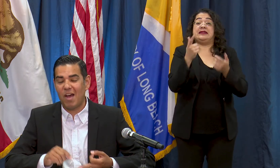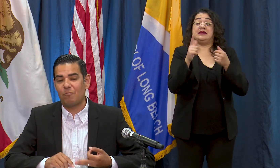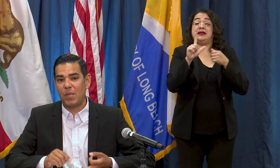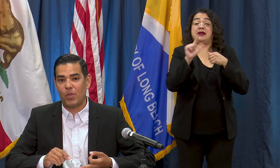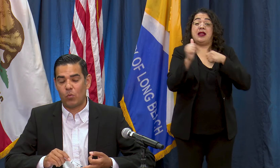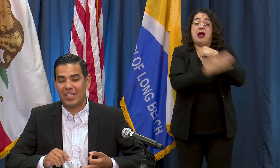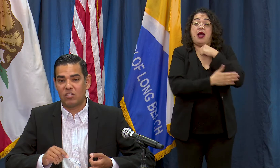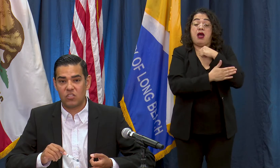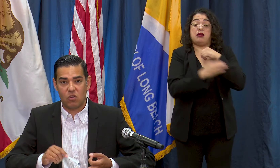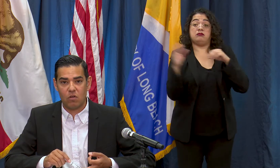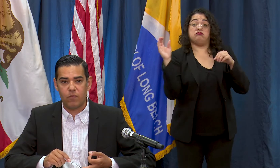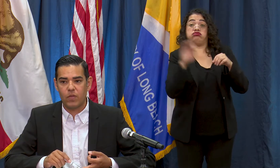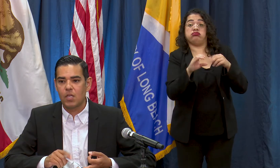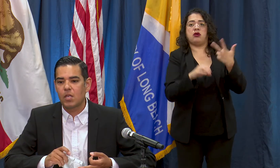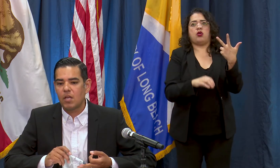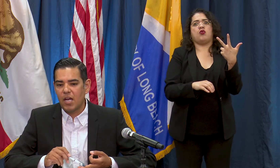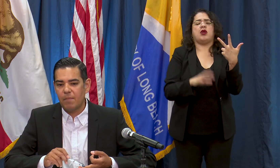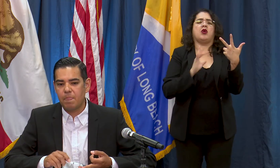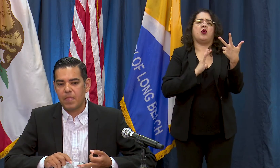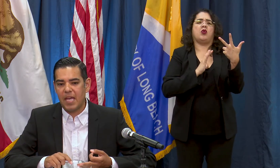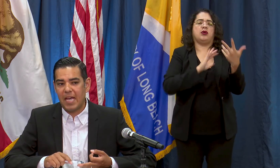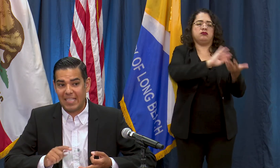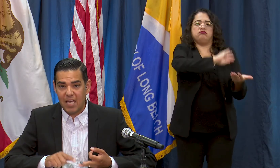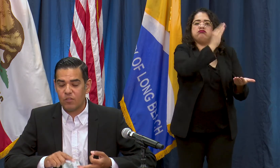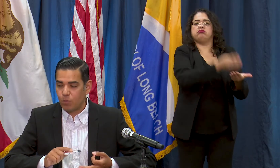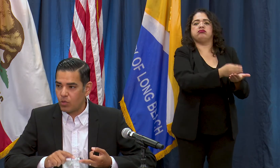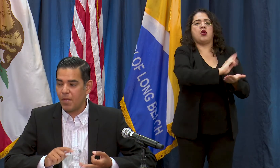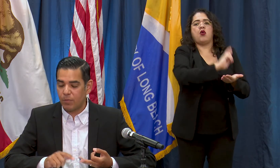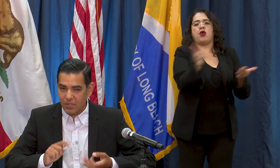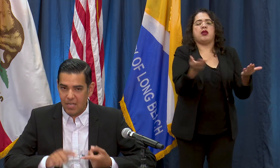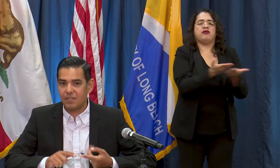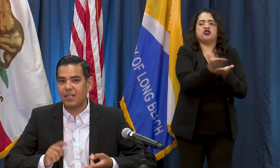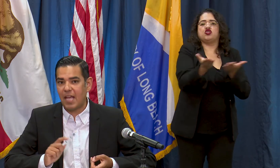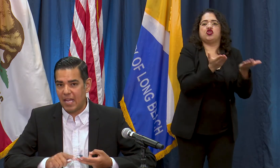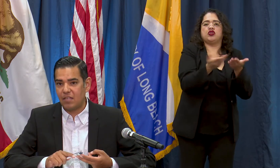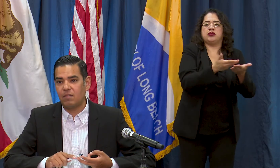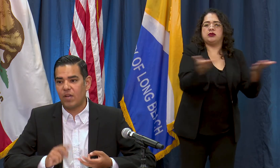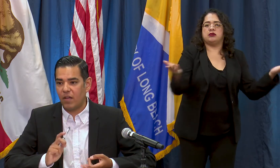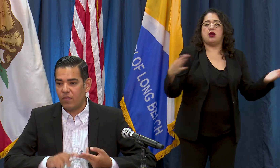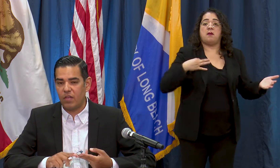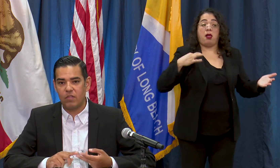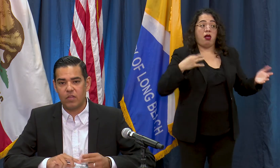amount of people that we can serve. Again, this program helps tenants and the